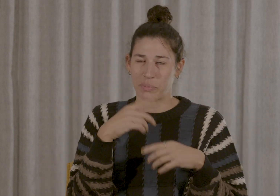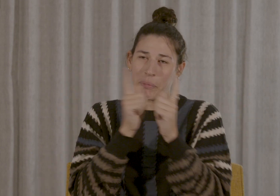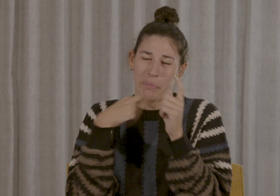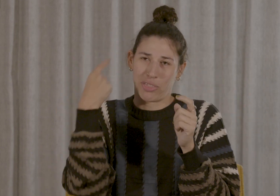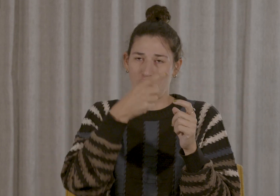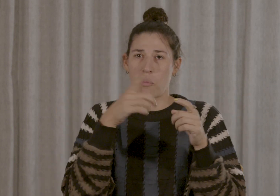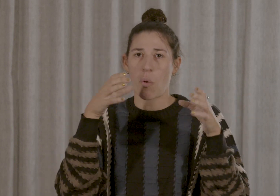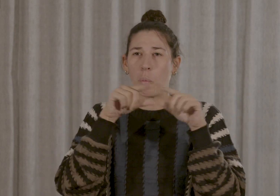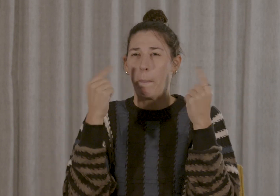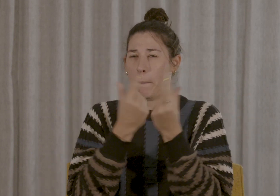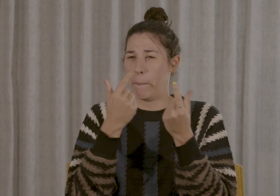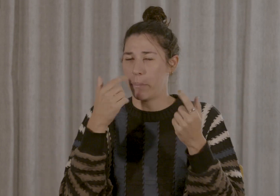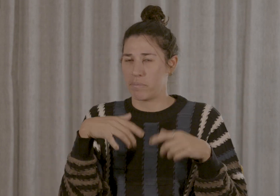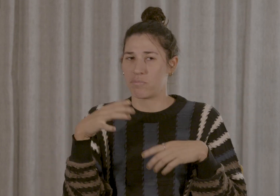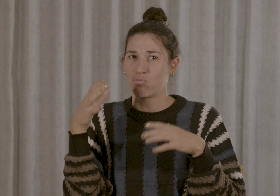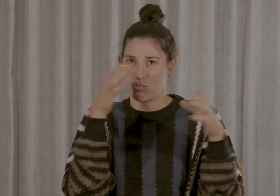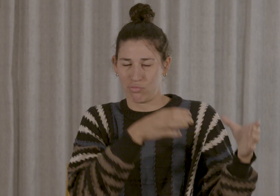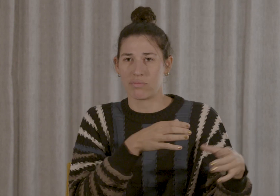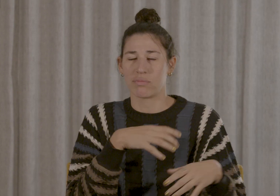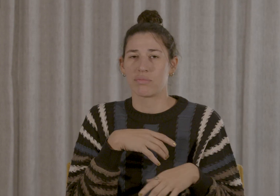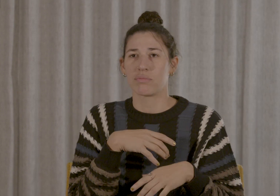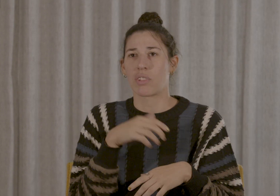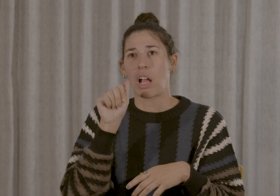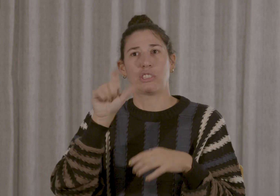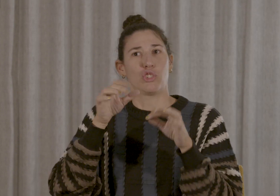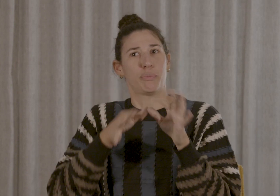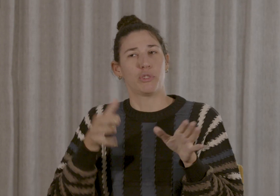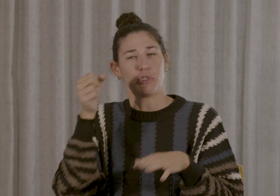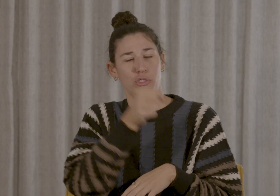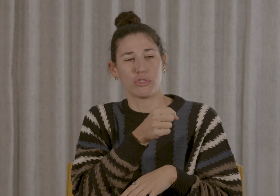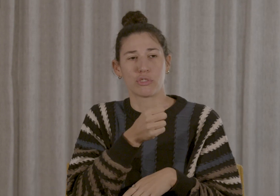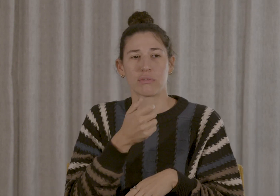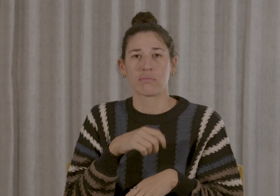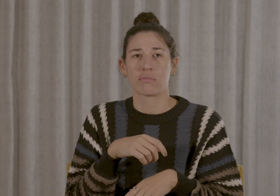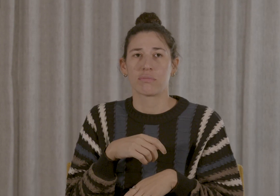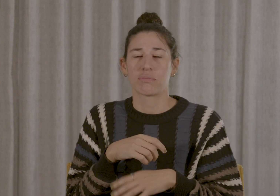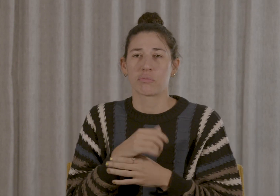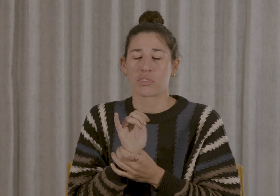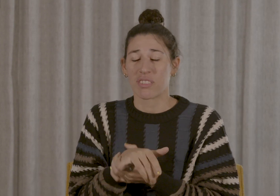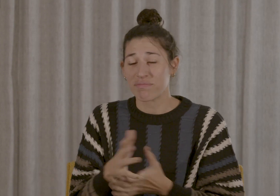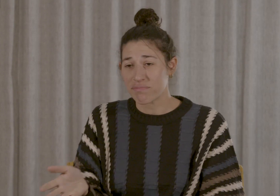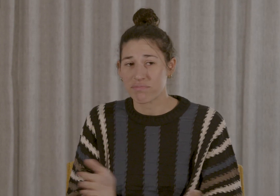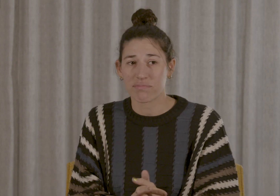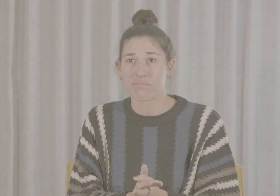Well, they met me there, along with the group of students. And that's how sign language interpreters were included in my study abroad program.